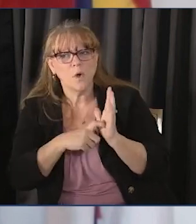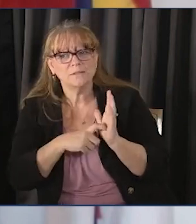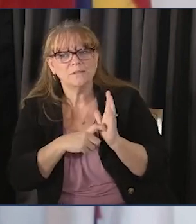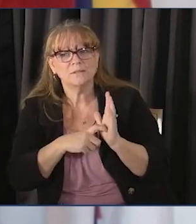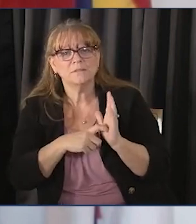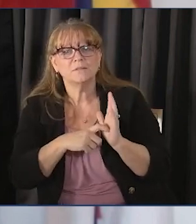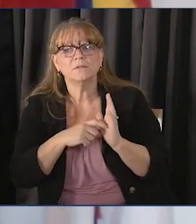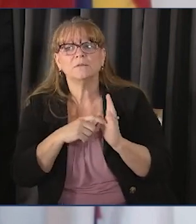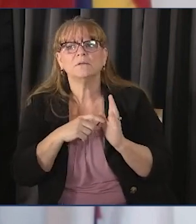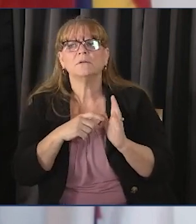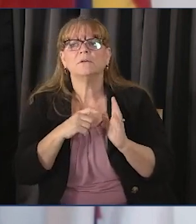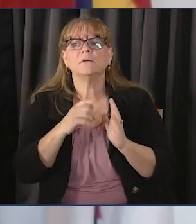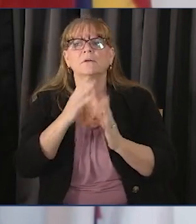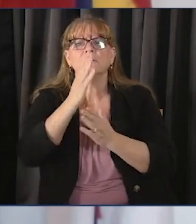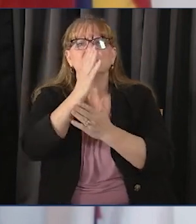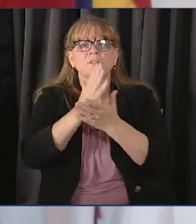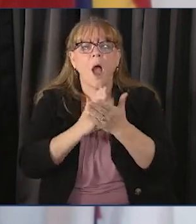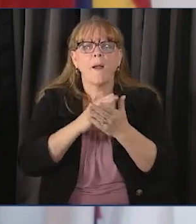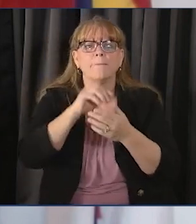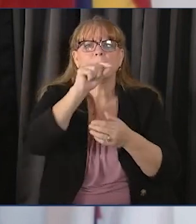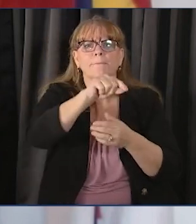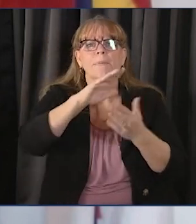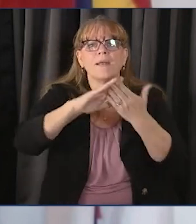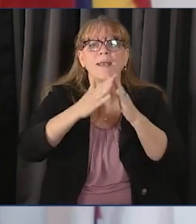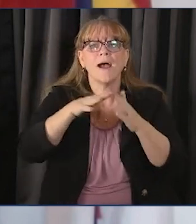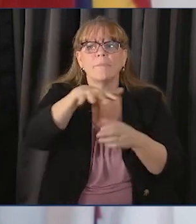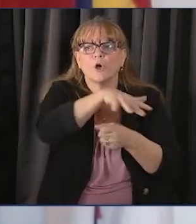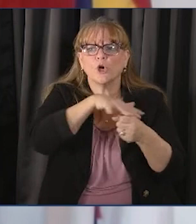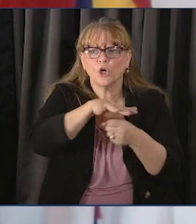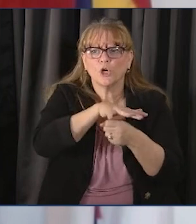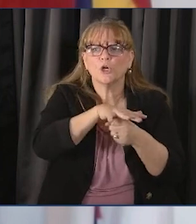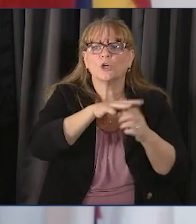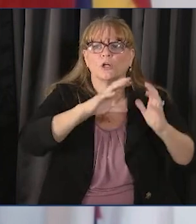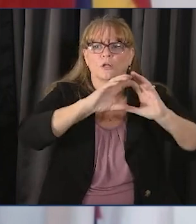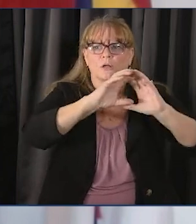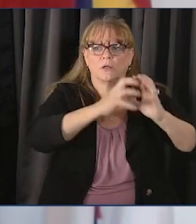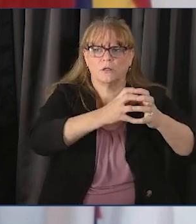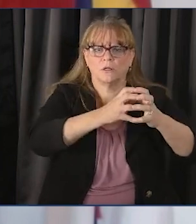than other more working class neighborhoods when it comes to people 70 and over these